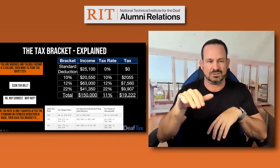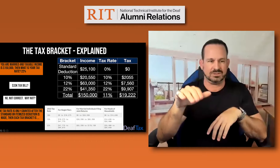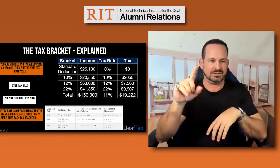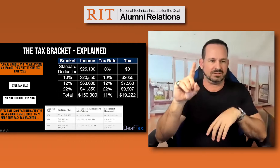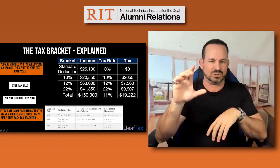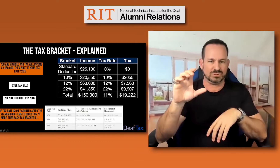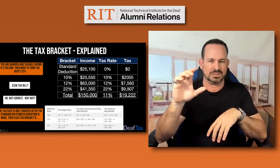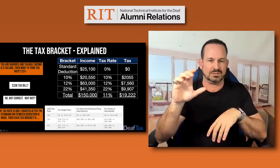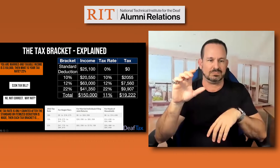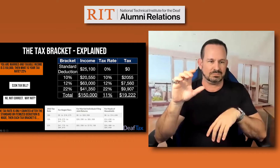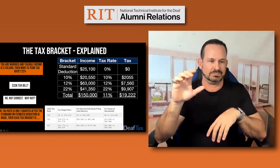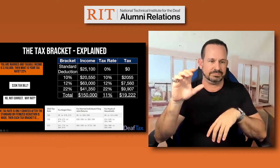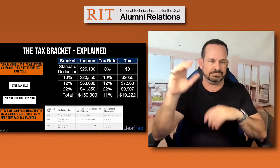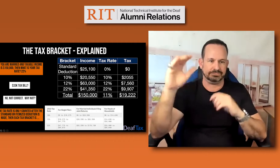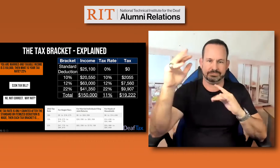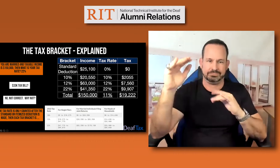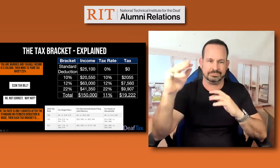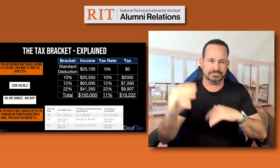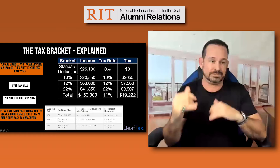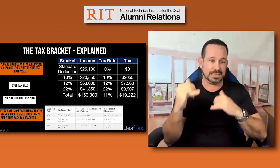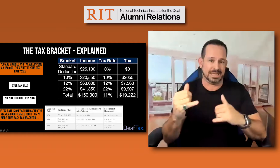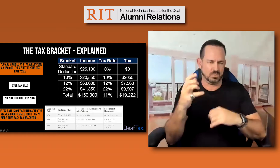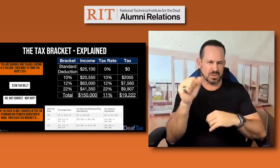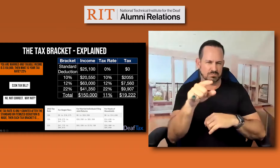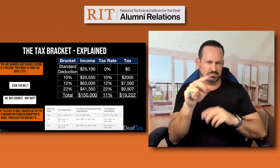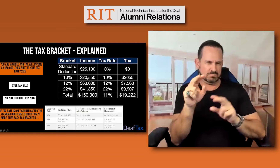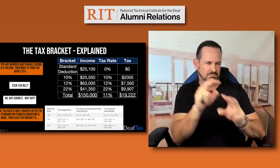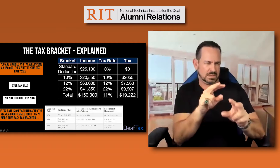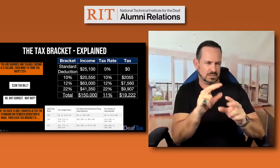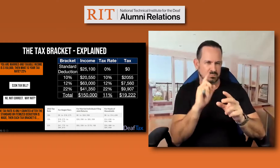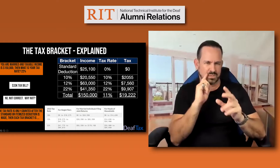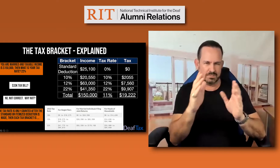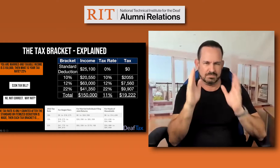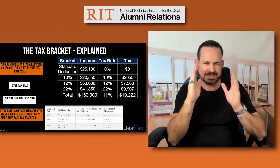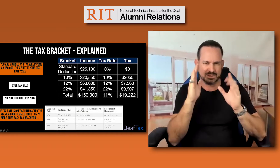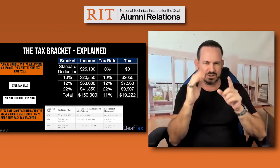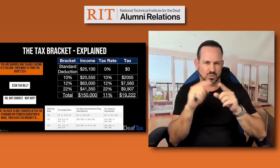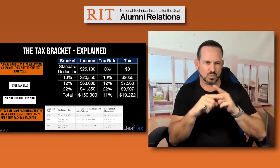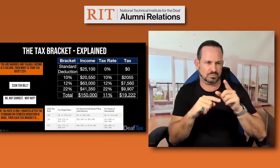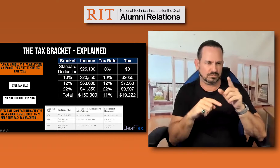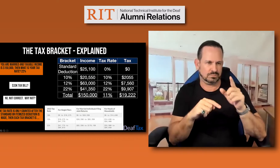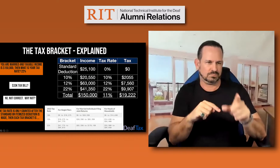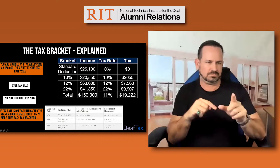And the standard deduction is relatively high here.